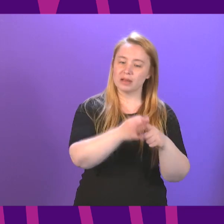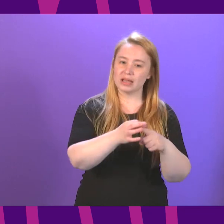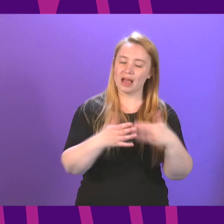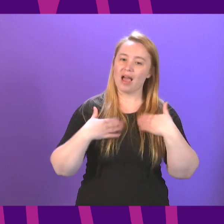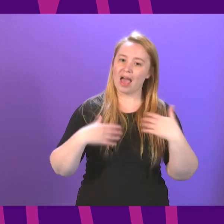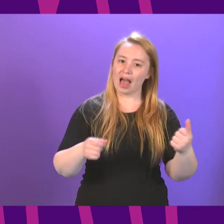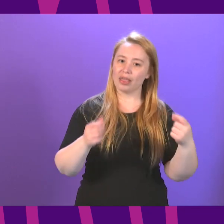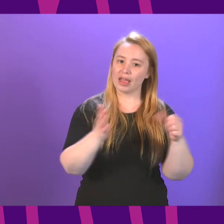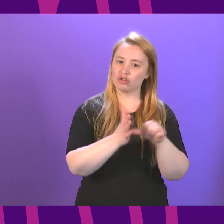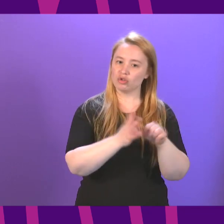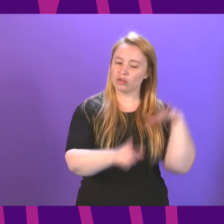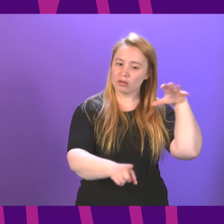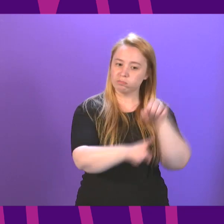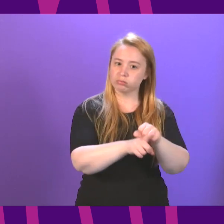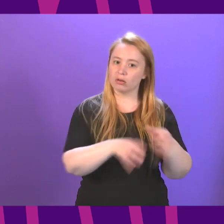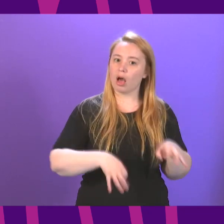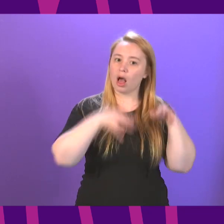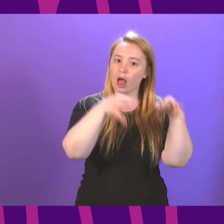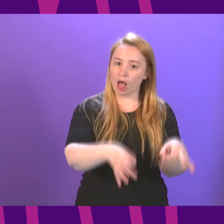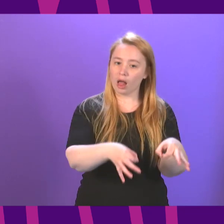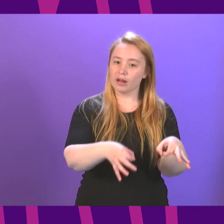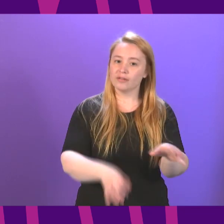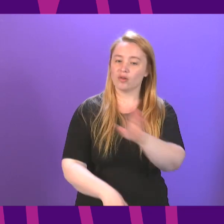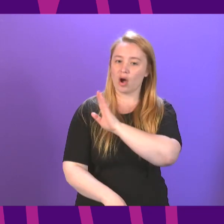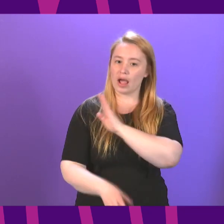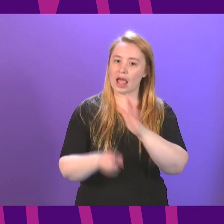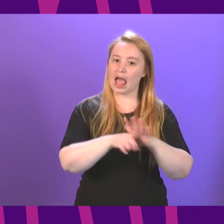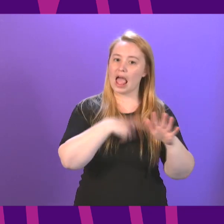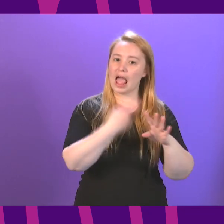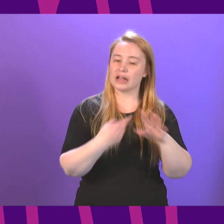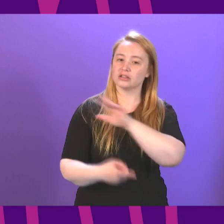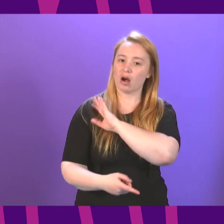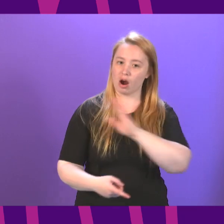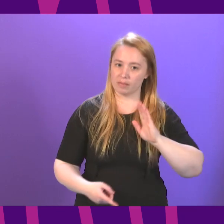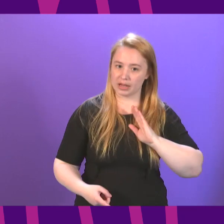Will the First Minister ensure that that matter is addressed as soon as possible,